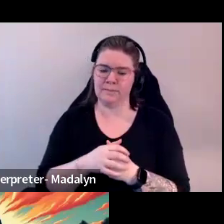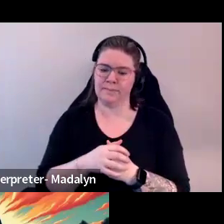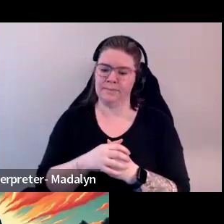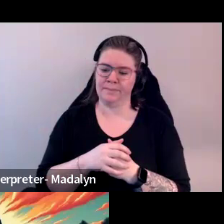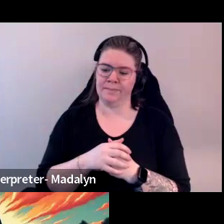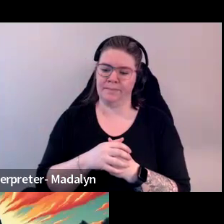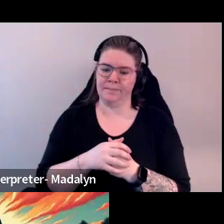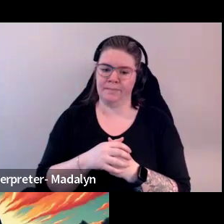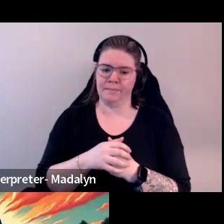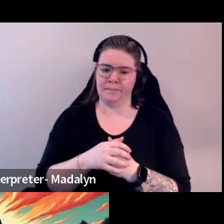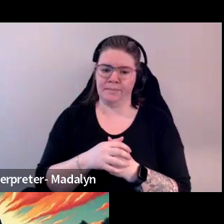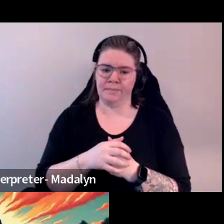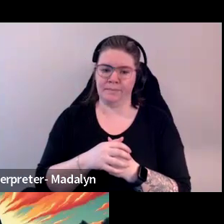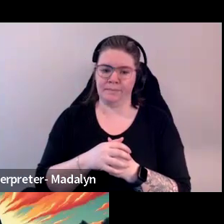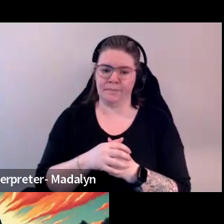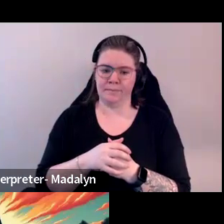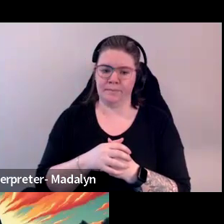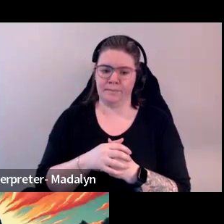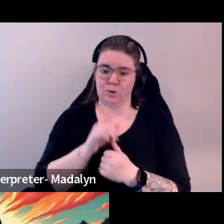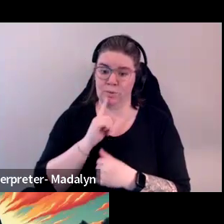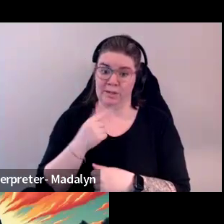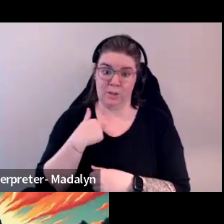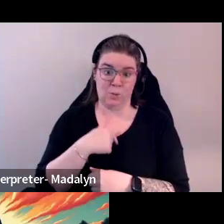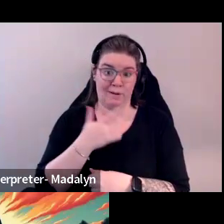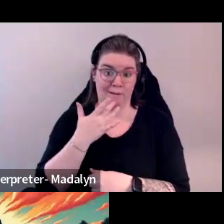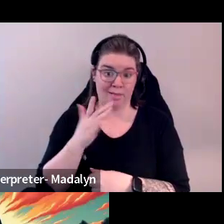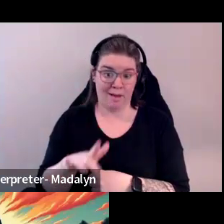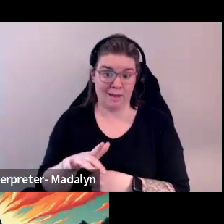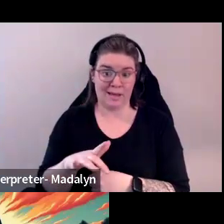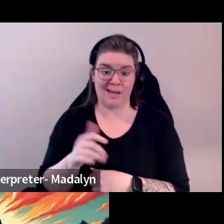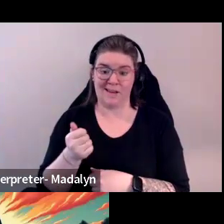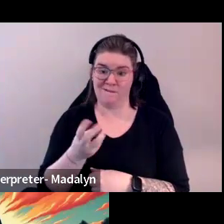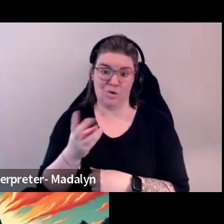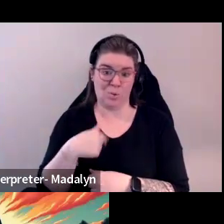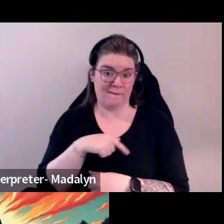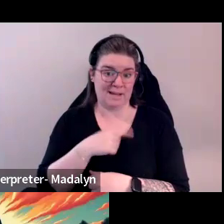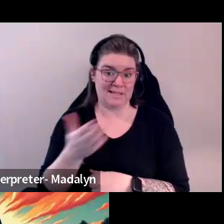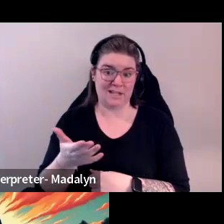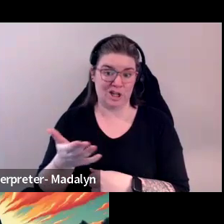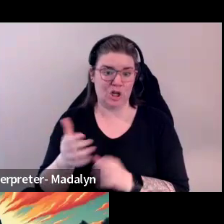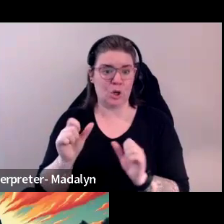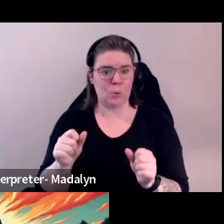Tom Olin: it's I mean, we're really lucky. There's only, you know, a few of us here. We could all kind of talk, you know.